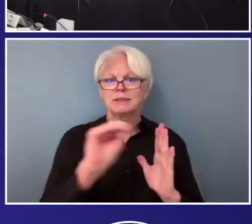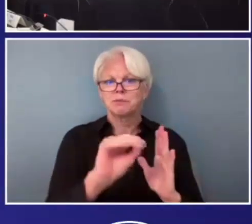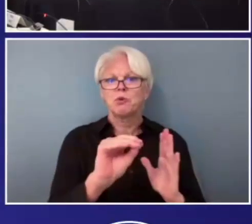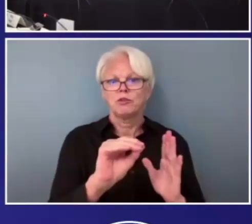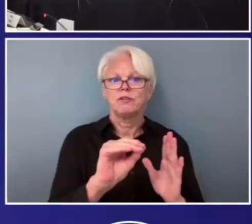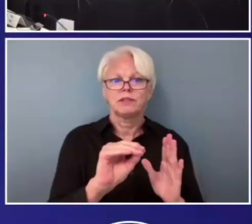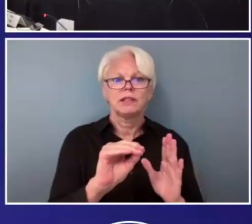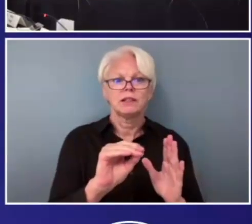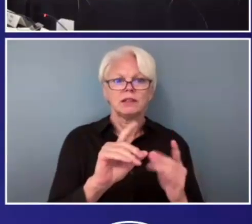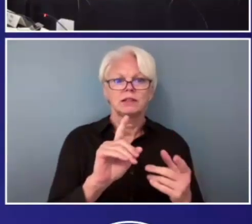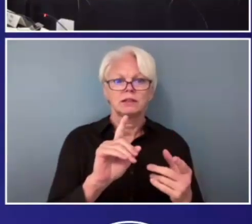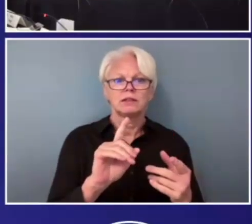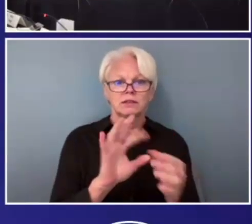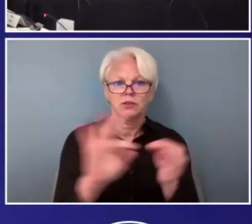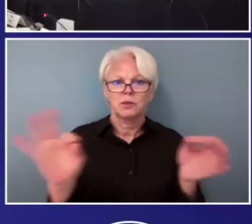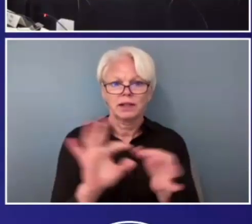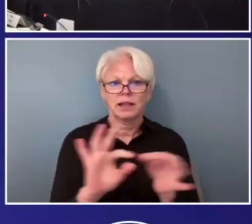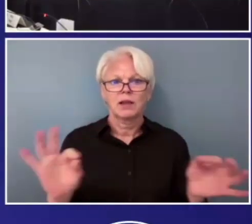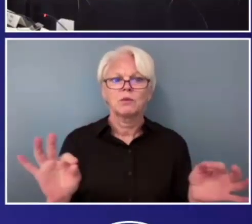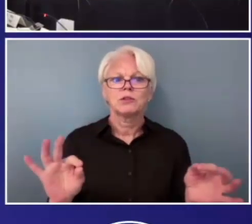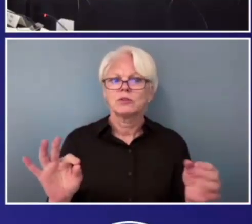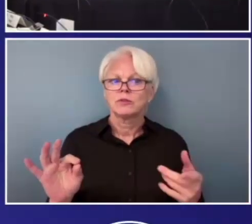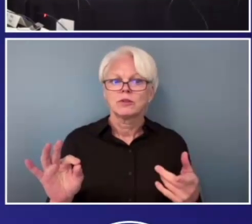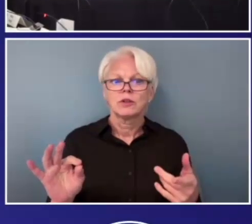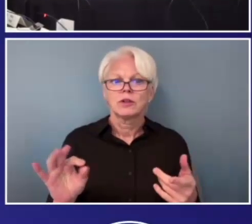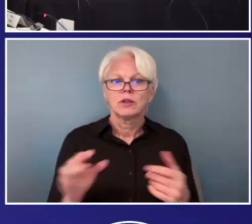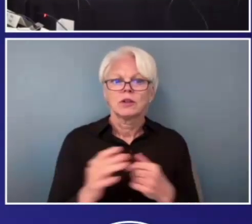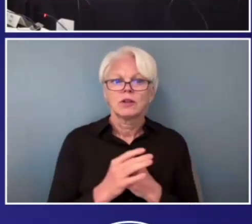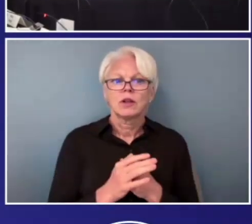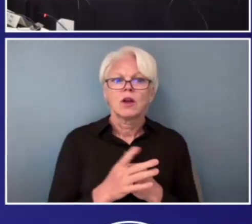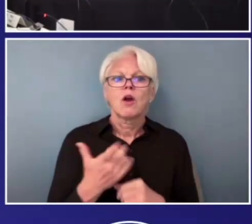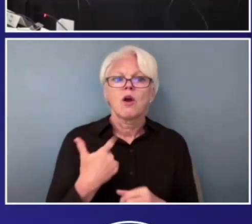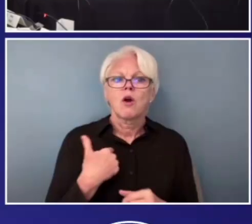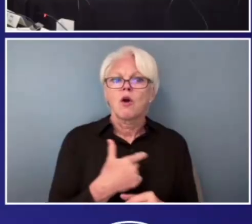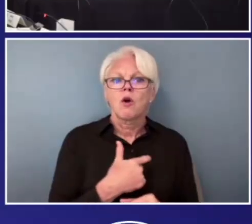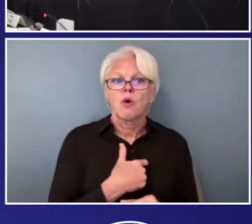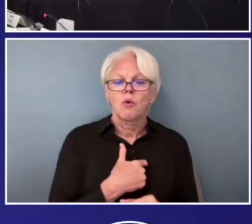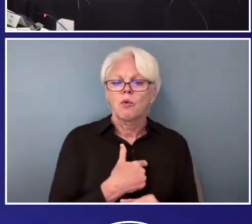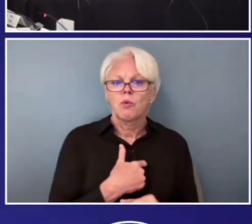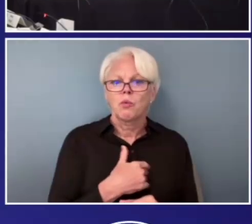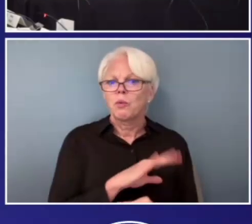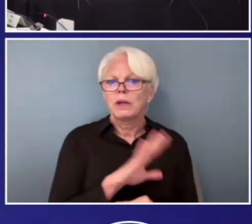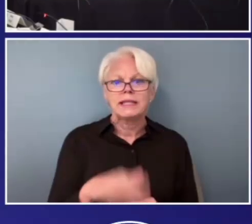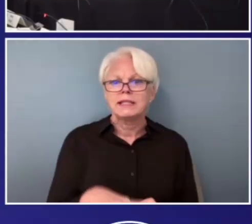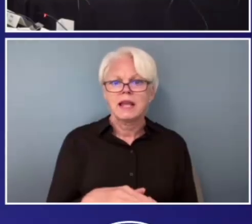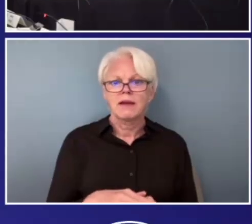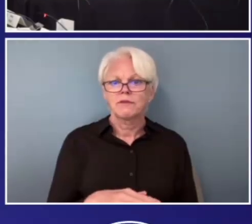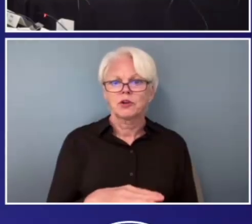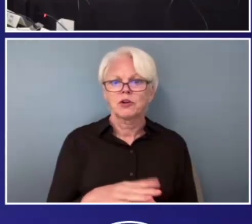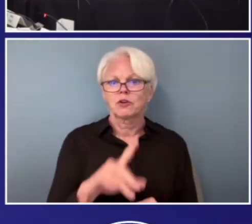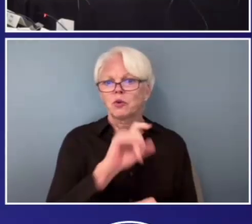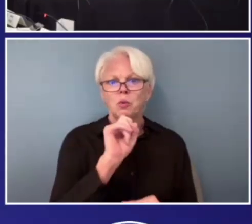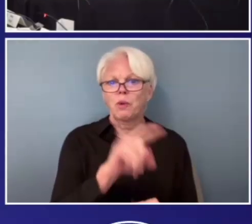language insofar as, you know, we don't ever question the intent of Congress, but sometimes Alex questions their grammar, so.